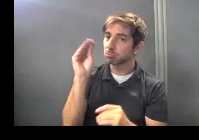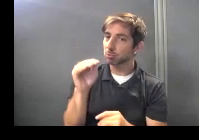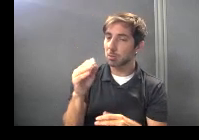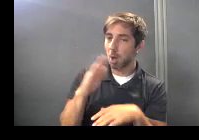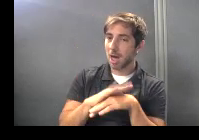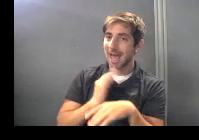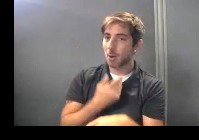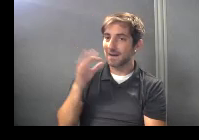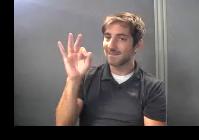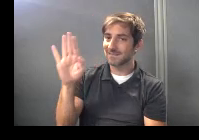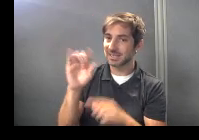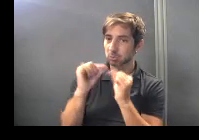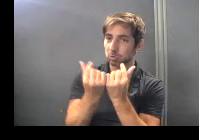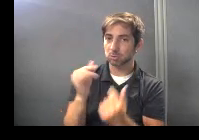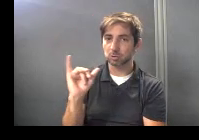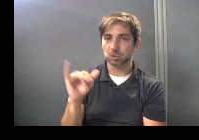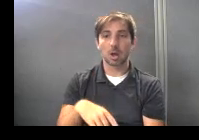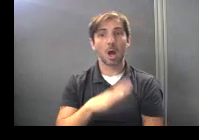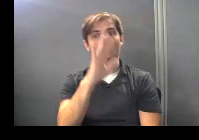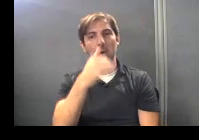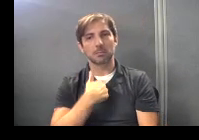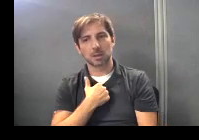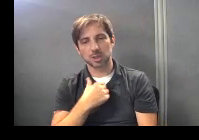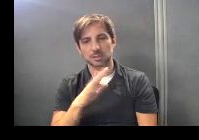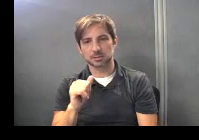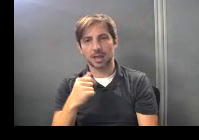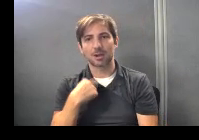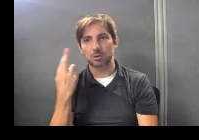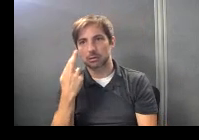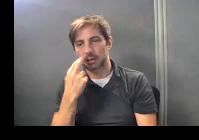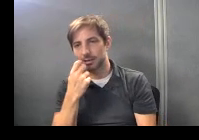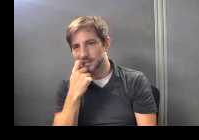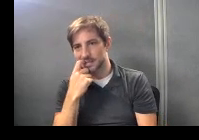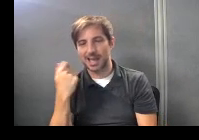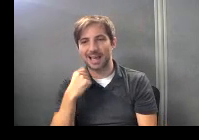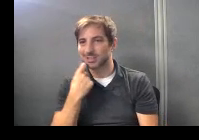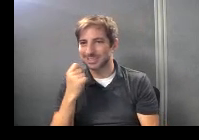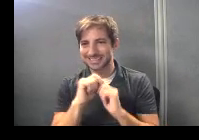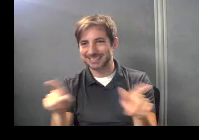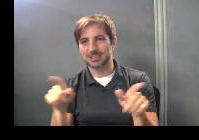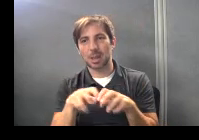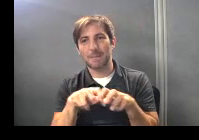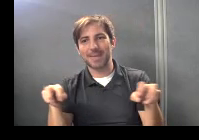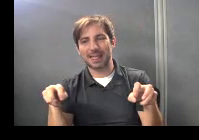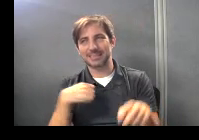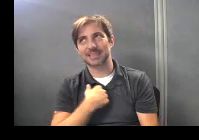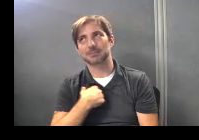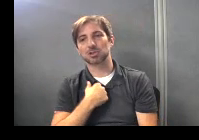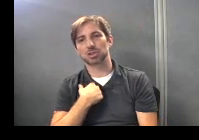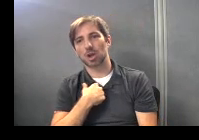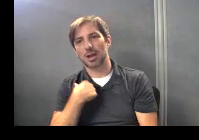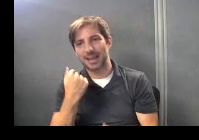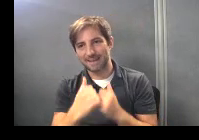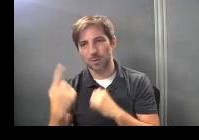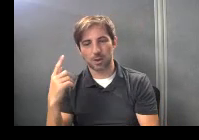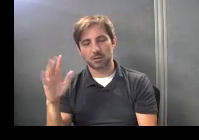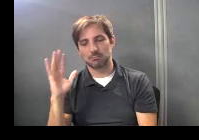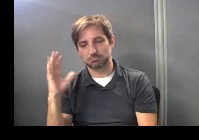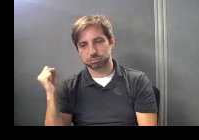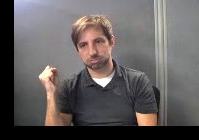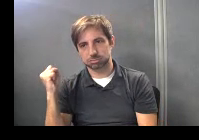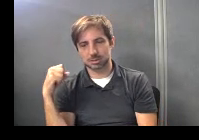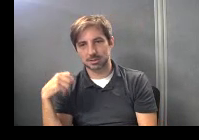I APOLOGIZE. I REALIZE I JUST SENT THEM TO THE HOST AND